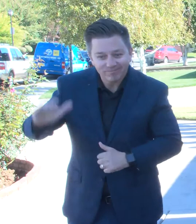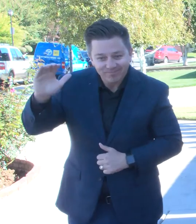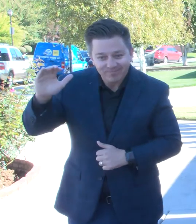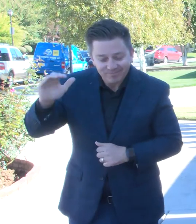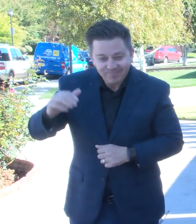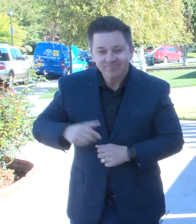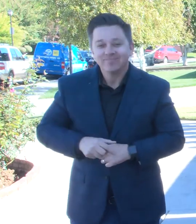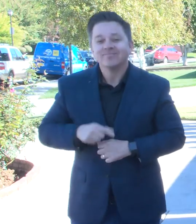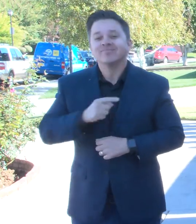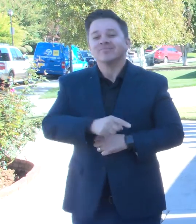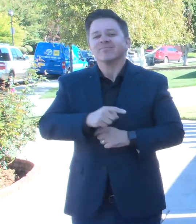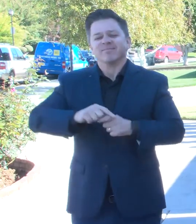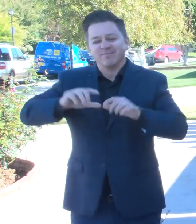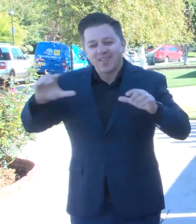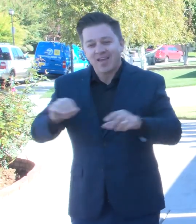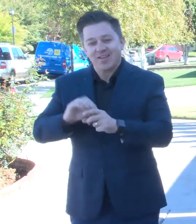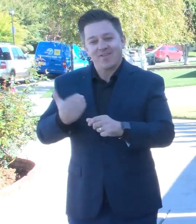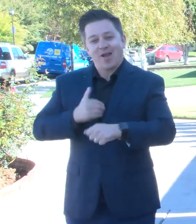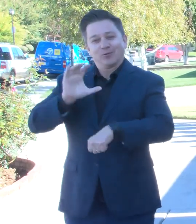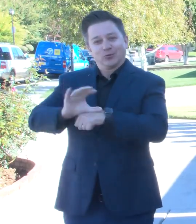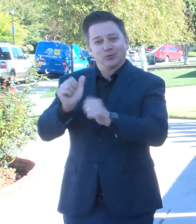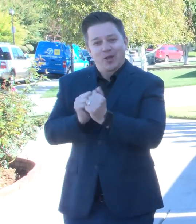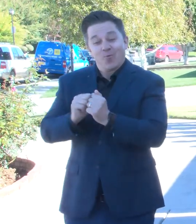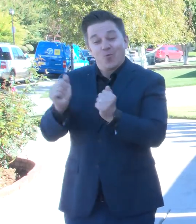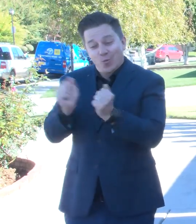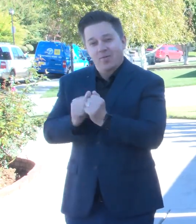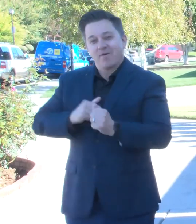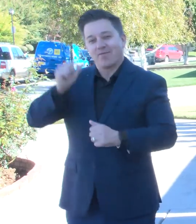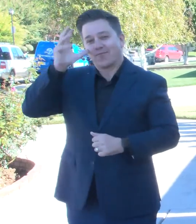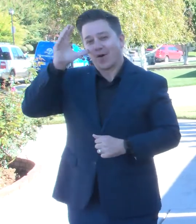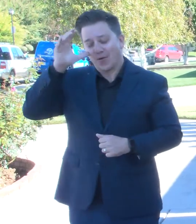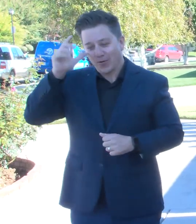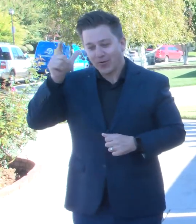he was active in our church together with my father and they were part of the